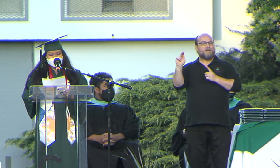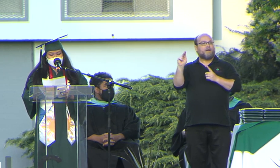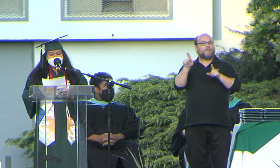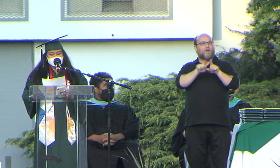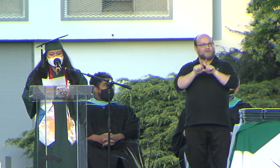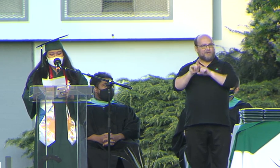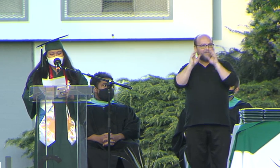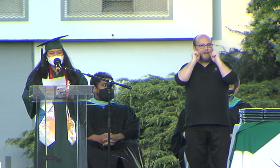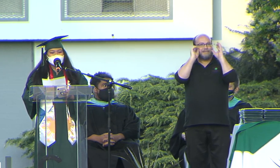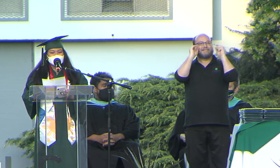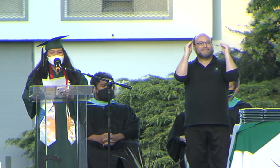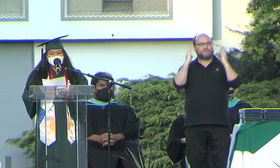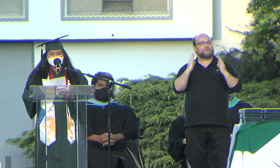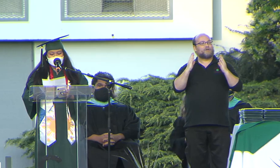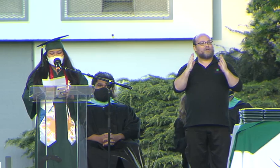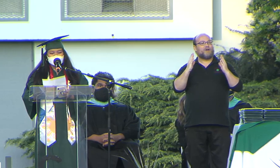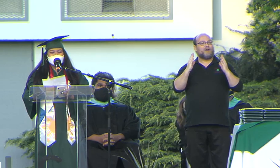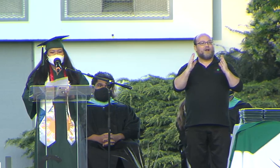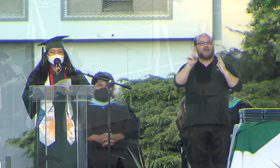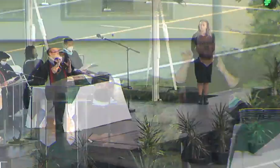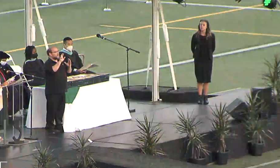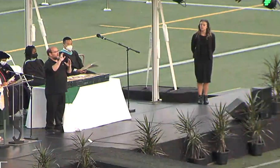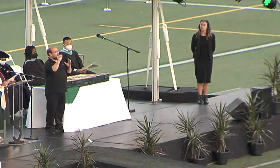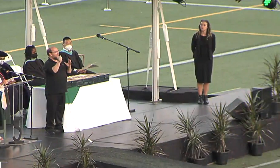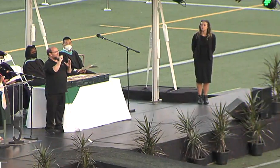Let's give a warm welcome to our very own Dr. AJ Katzaroff.